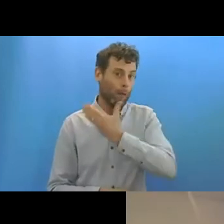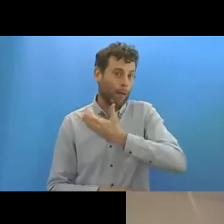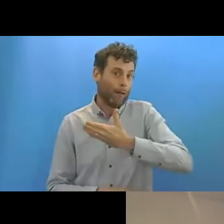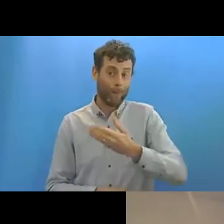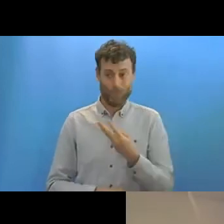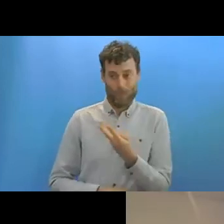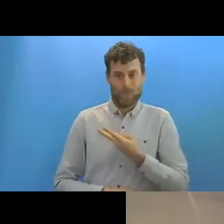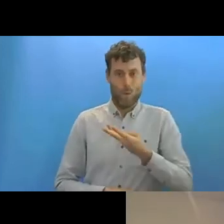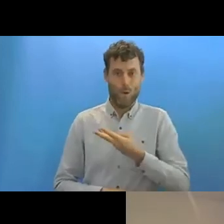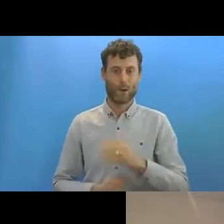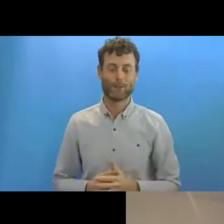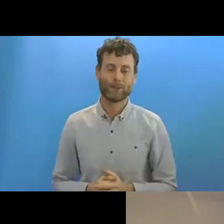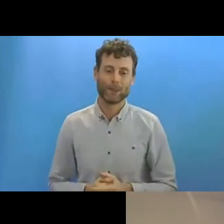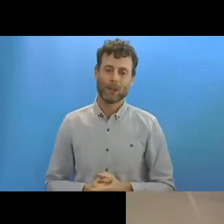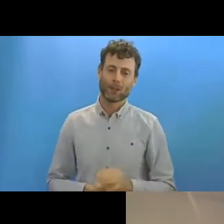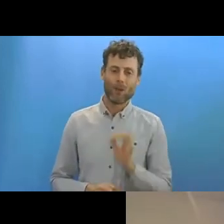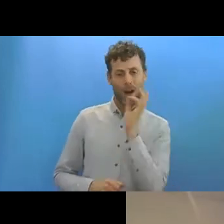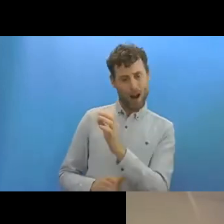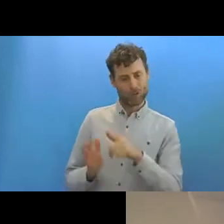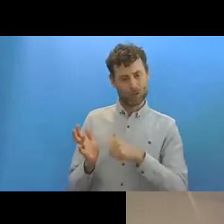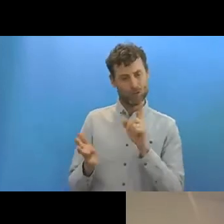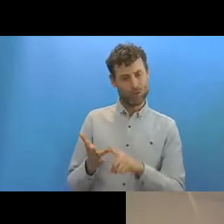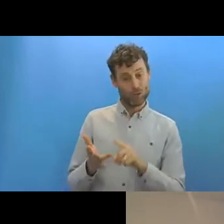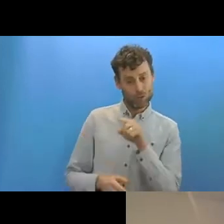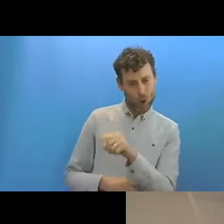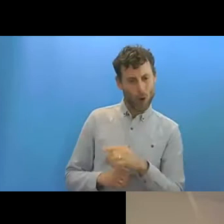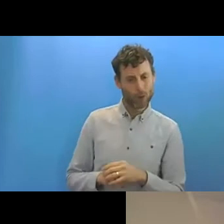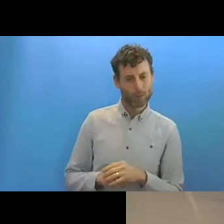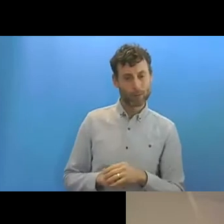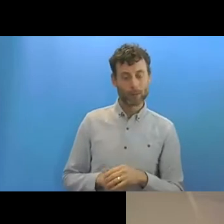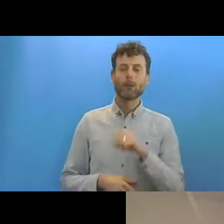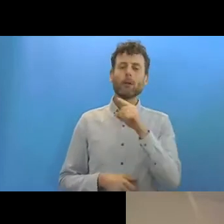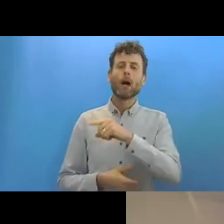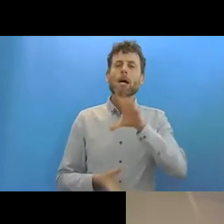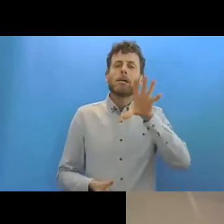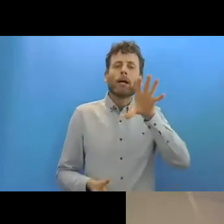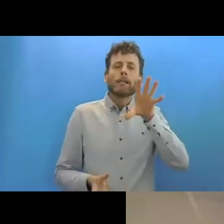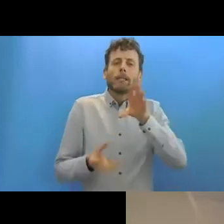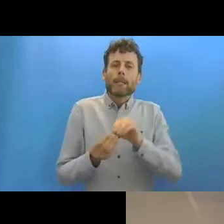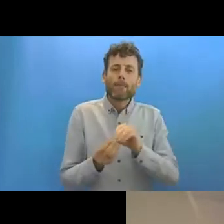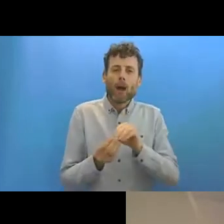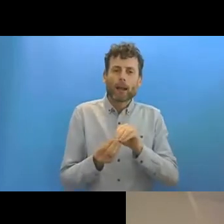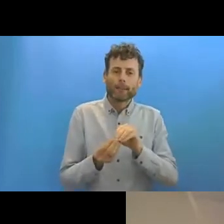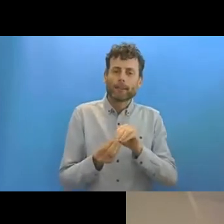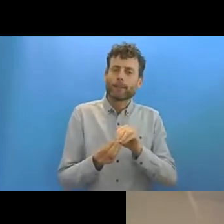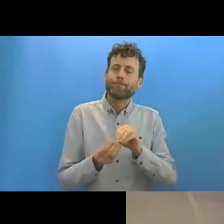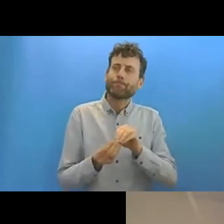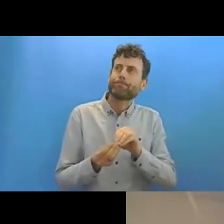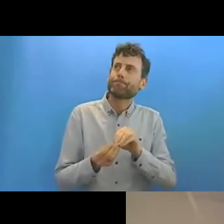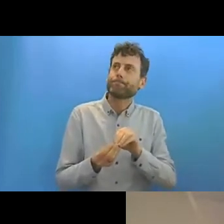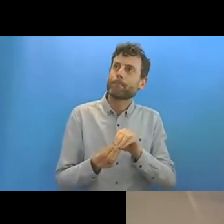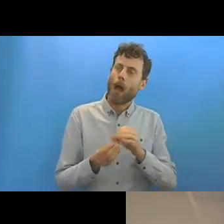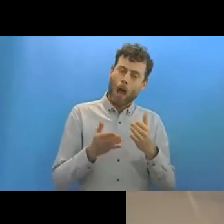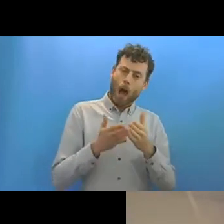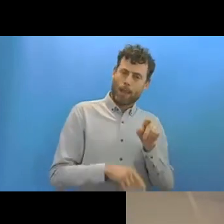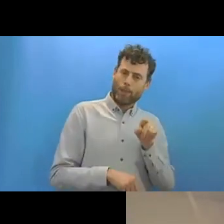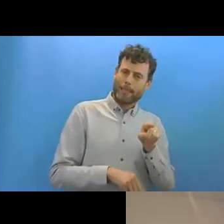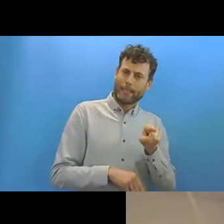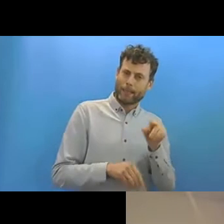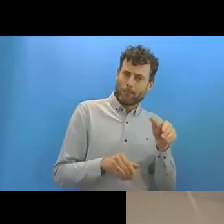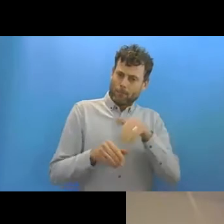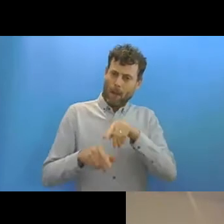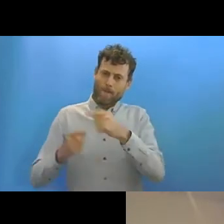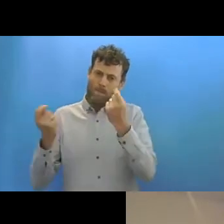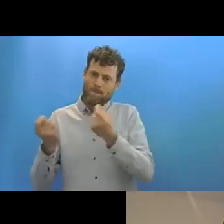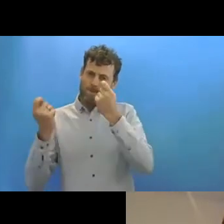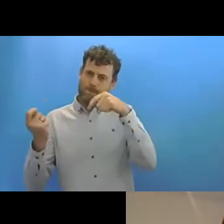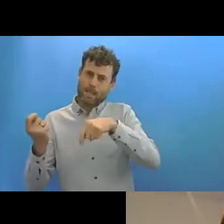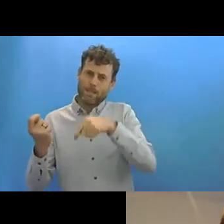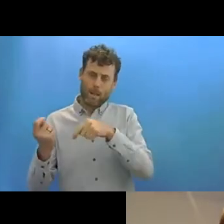this Festival, so we're kind of used to this - these people in a room together, a virtual room, if that, but Jo I wondered if you wanted to just summarise Unlimited's involvement